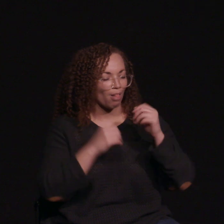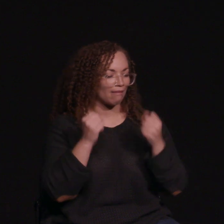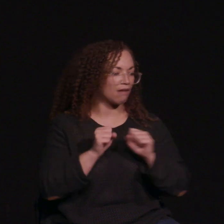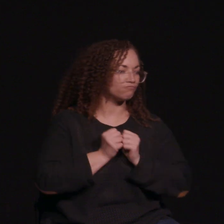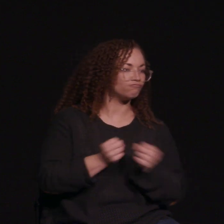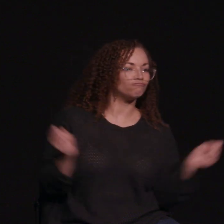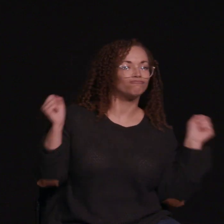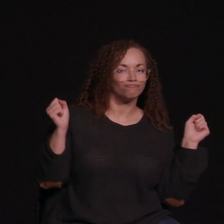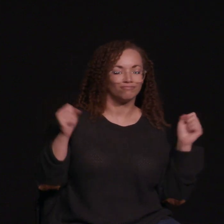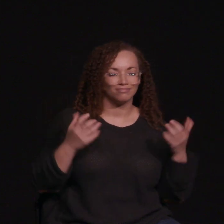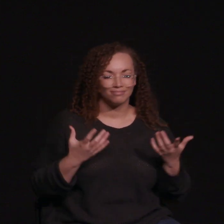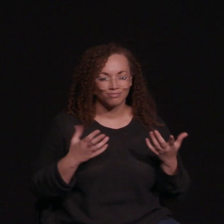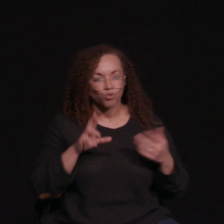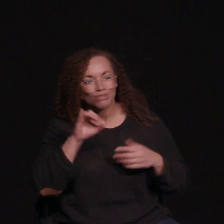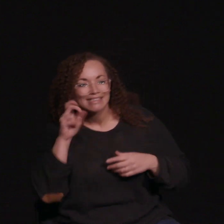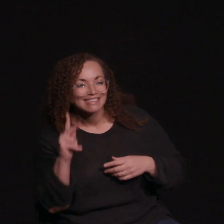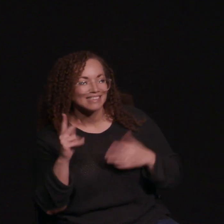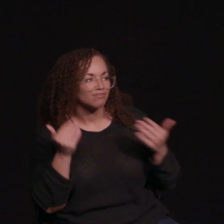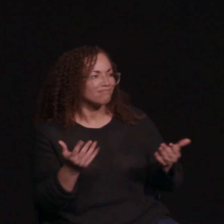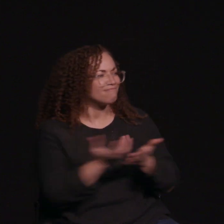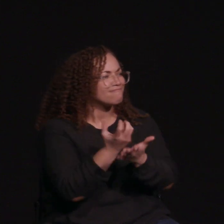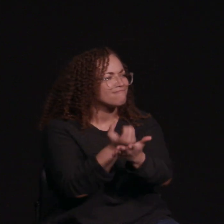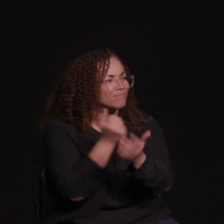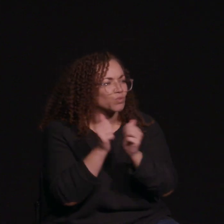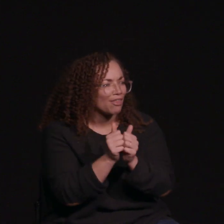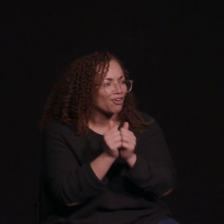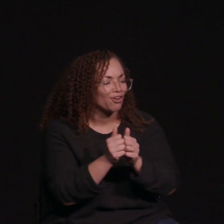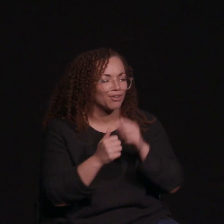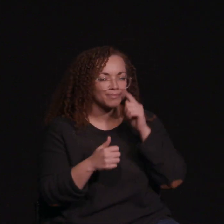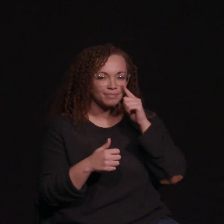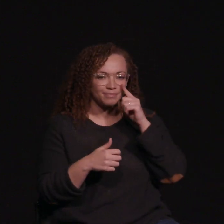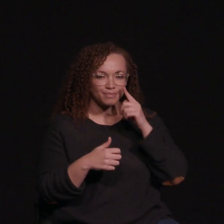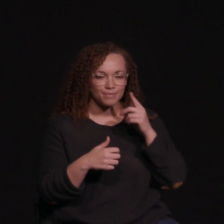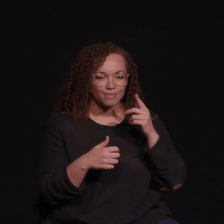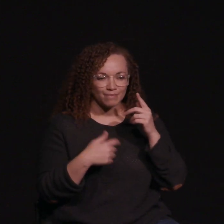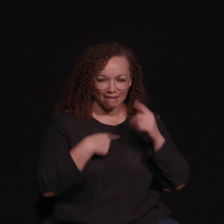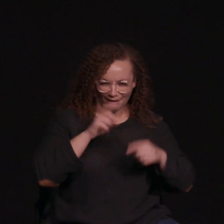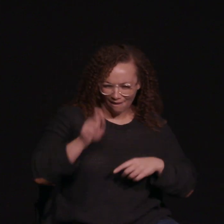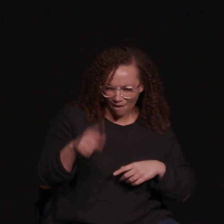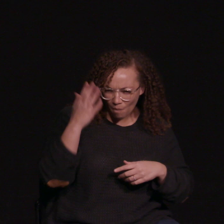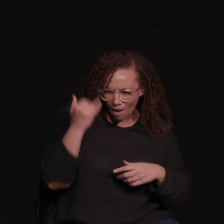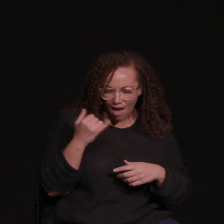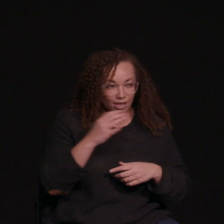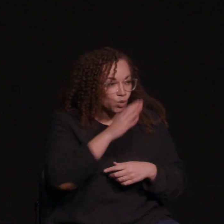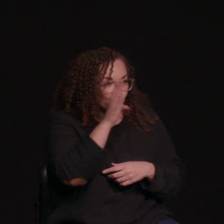We asked because you never know where your question might find someone.